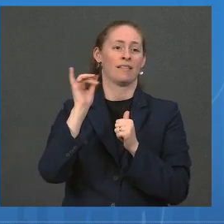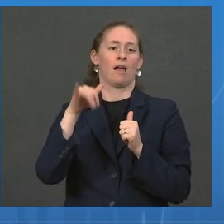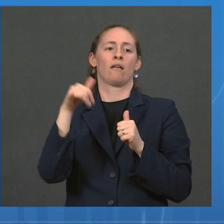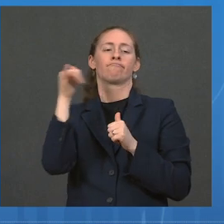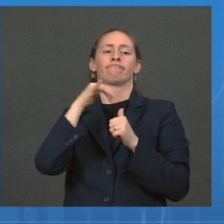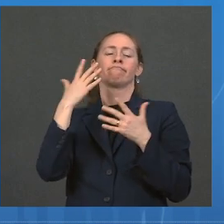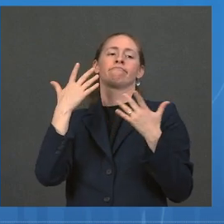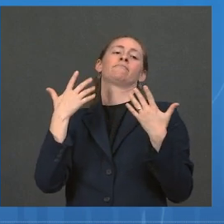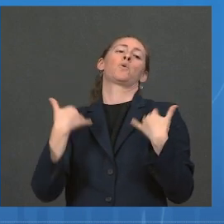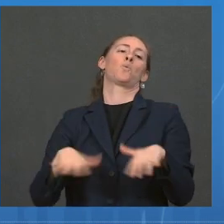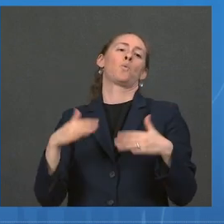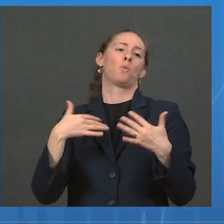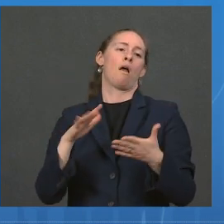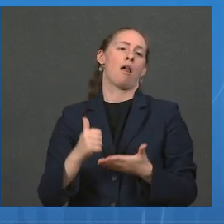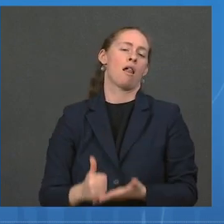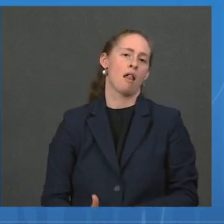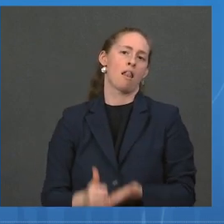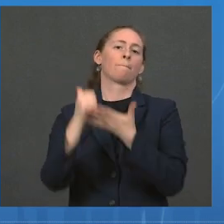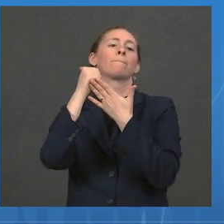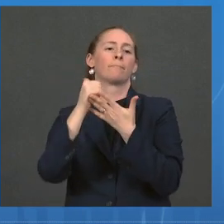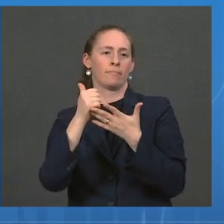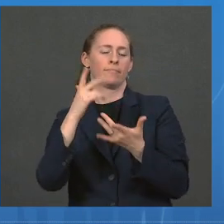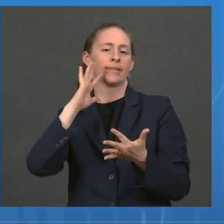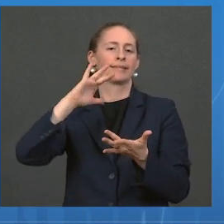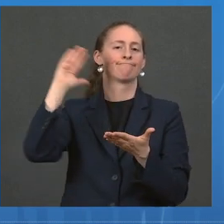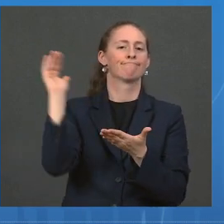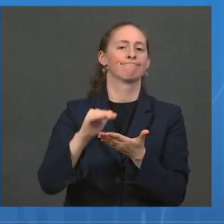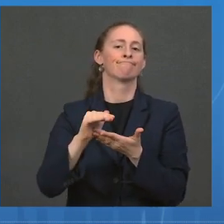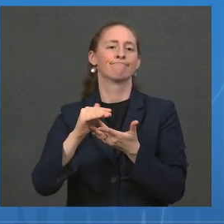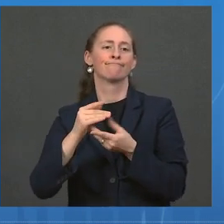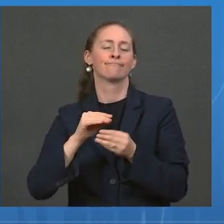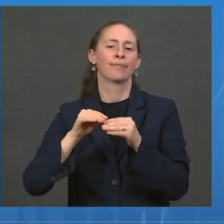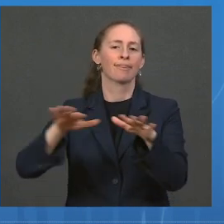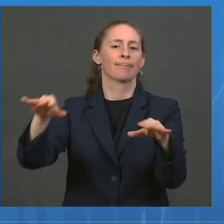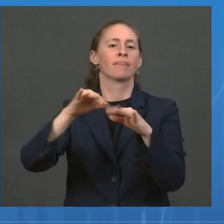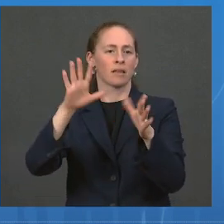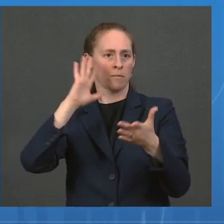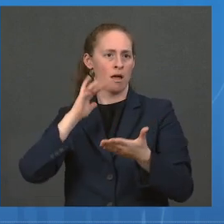in diminishing the spread of infection in the community. So, your question is very relevant,